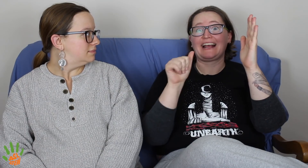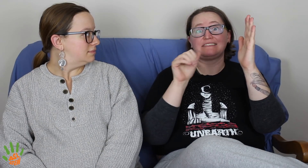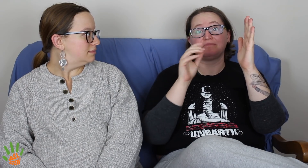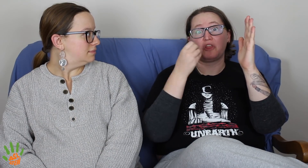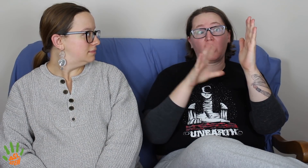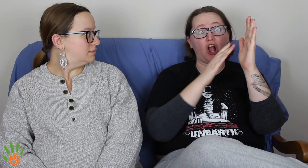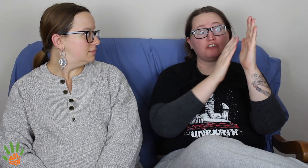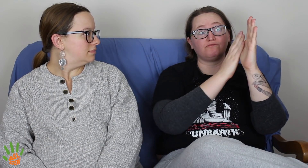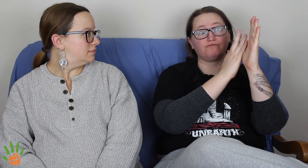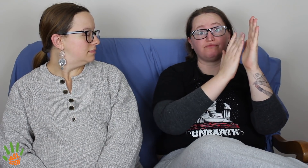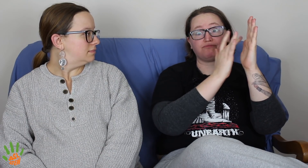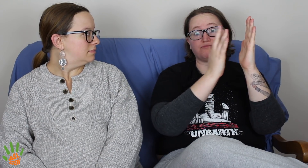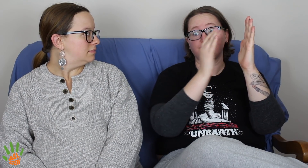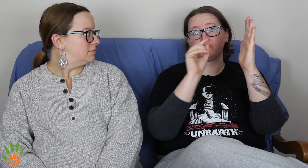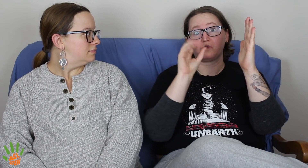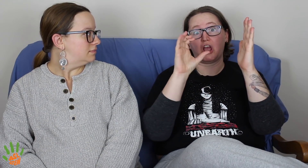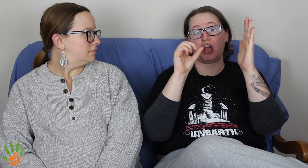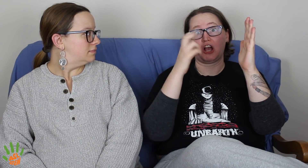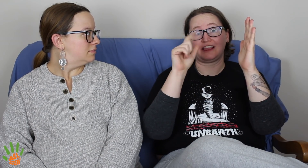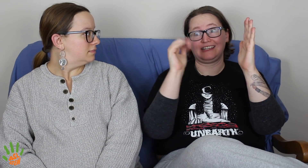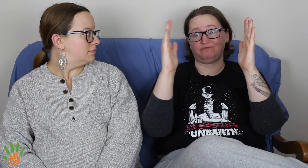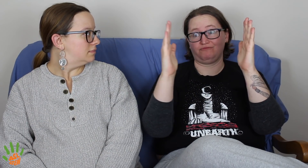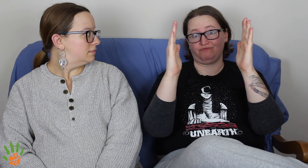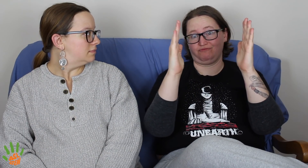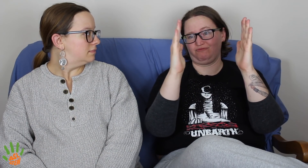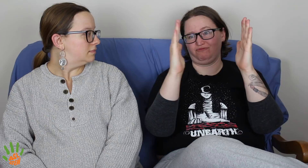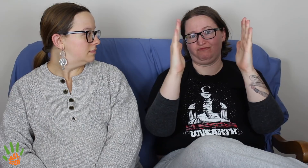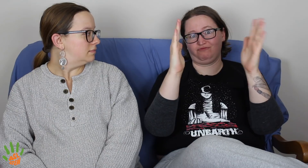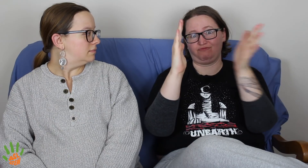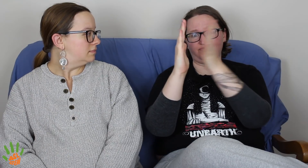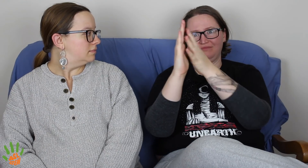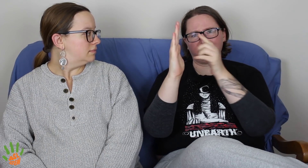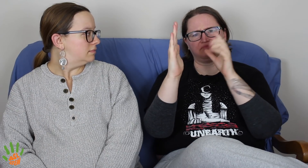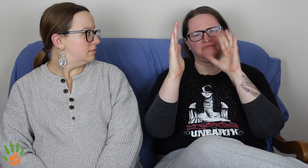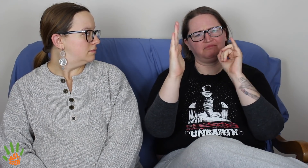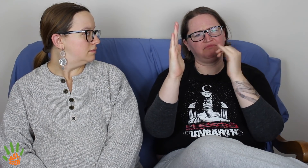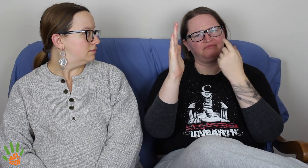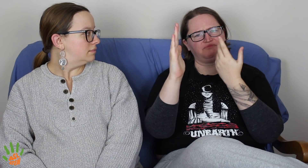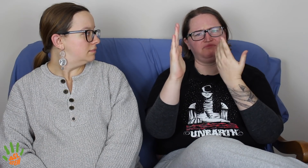If you have any loss up to the cochlea, and that's where the issue is,